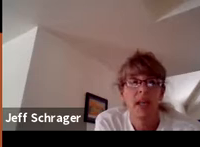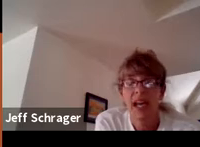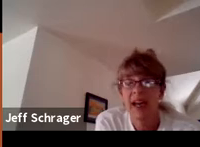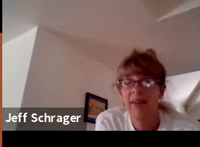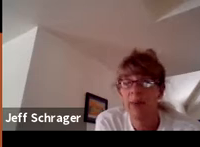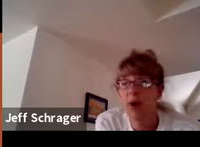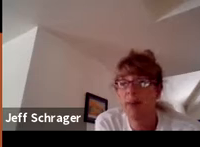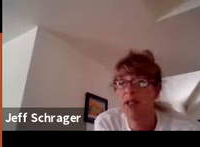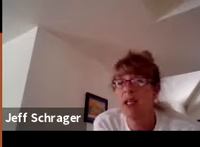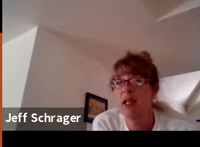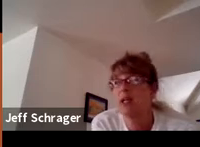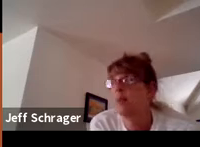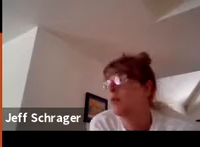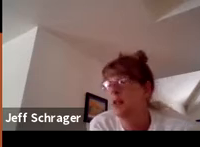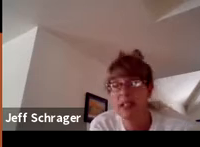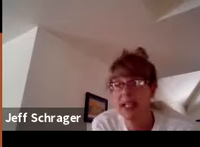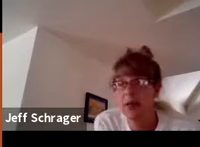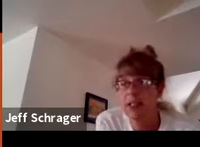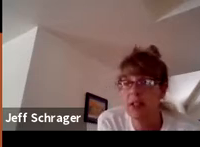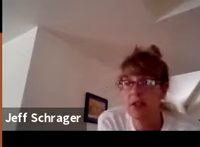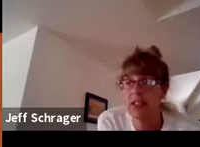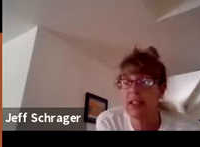Jeff Schrager: We have a property over in the tower district.